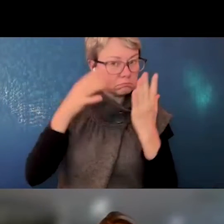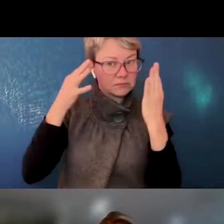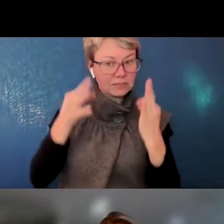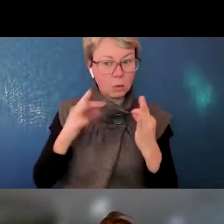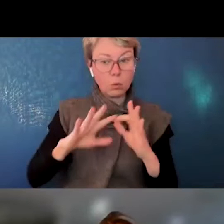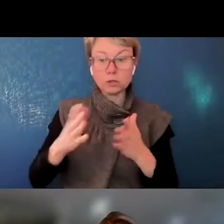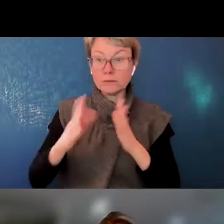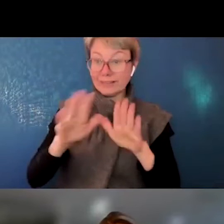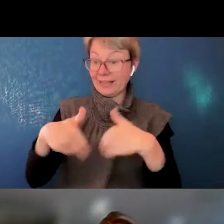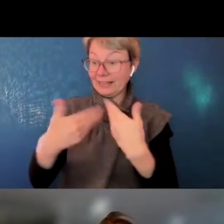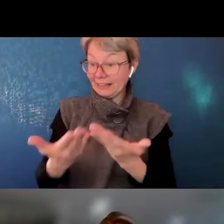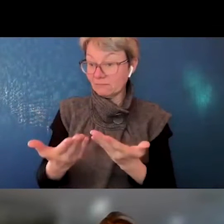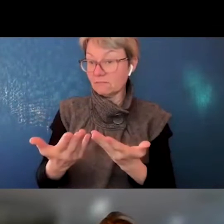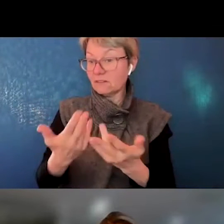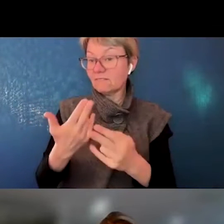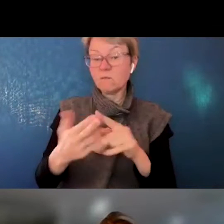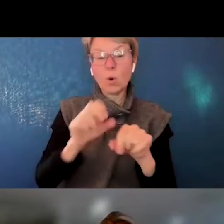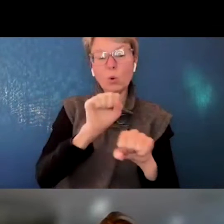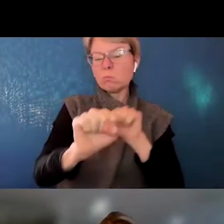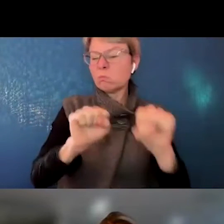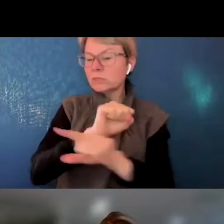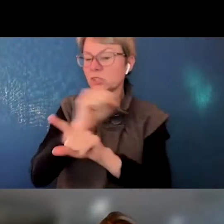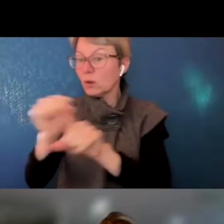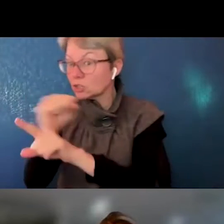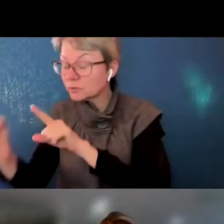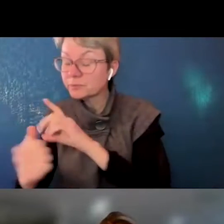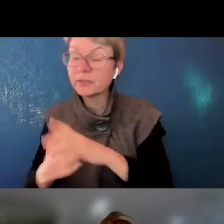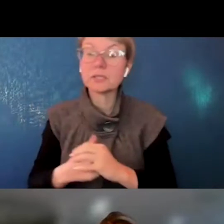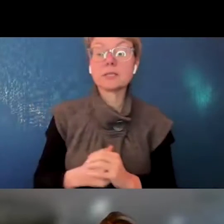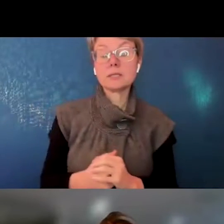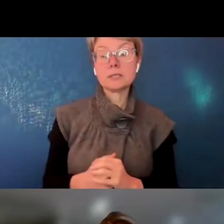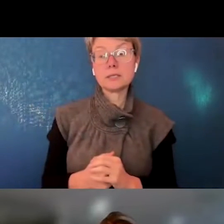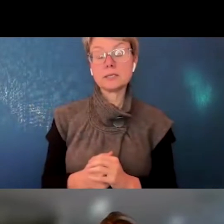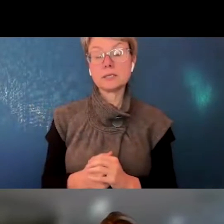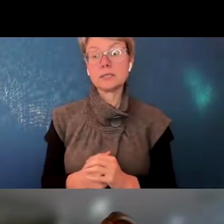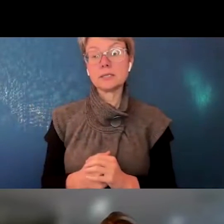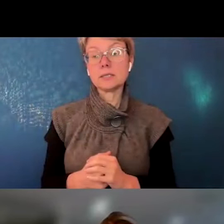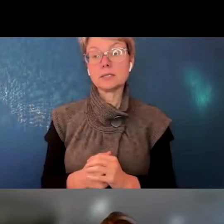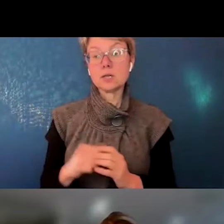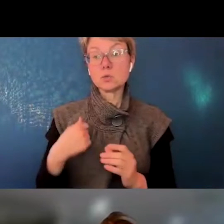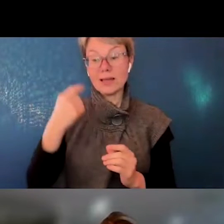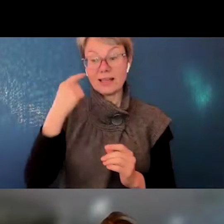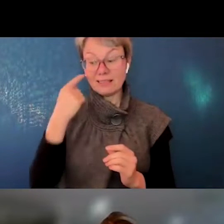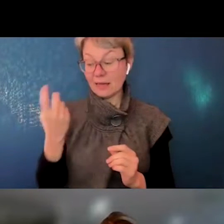for each kind of case and what we can do um so we look at our means test our Merit test as Anthony